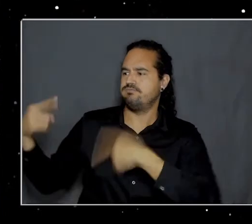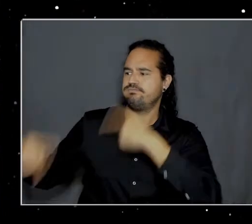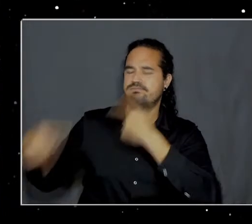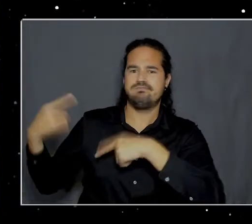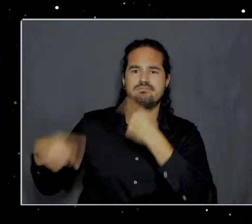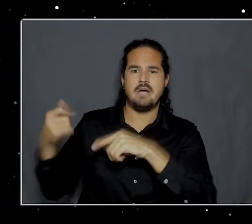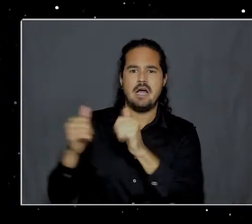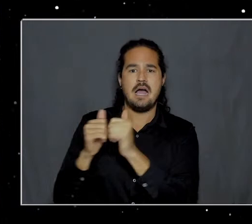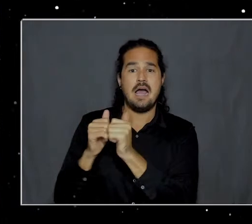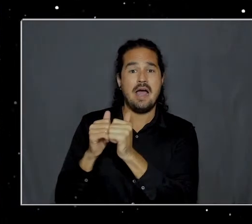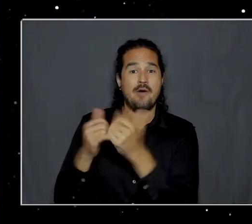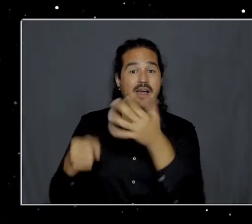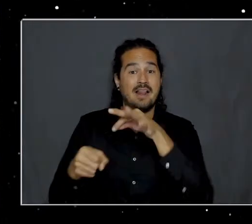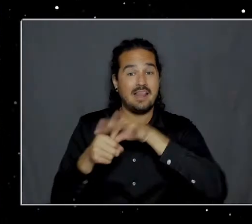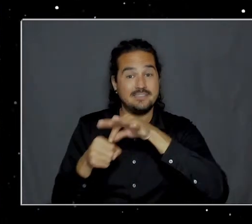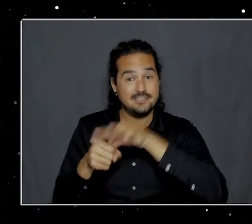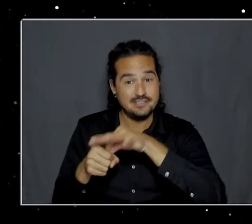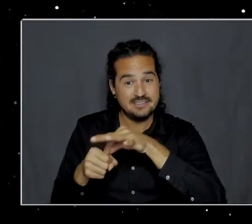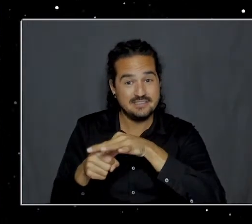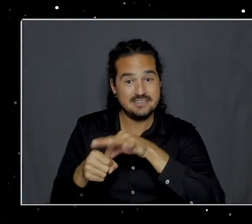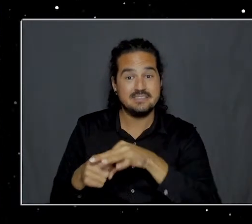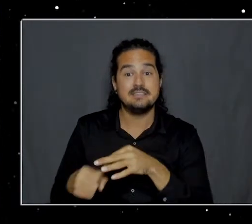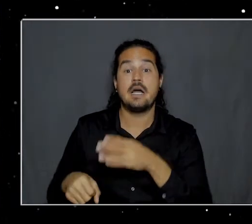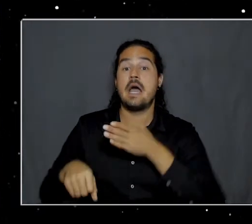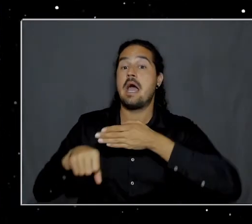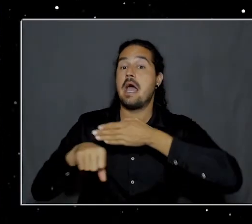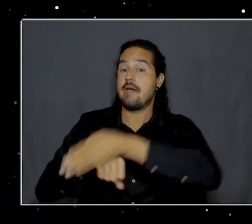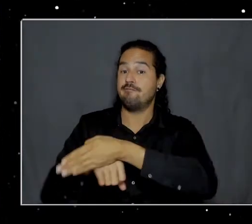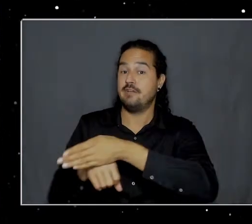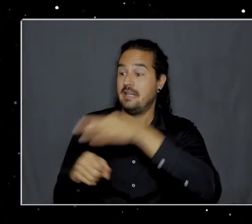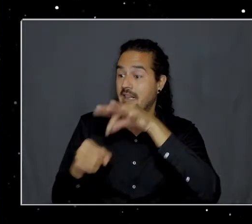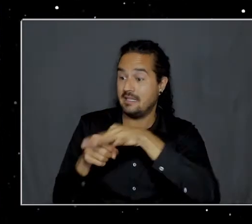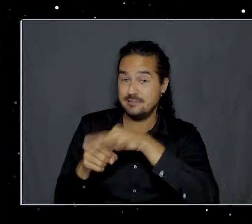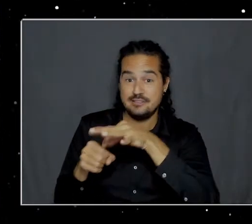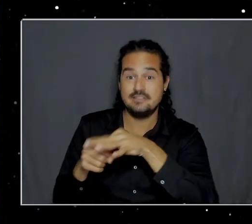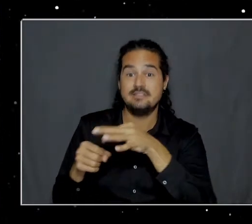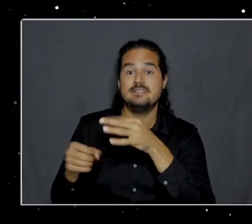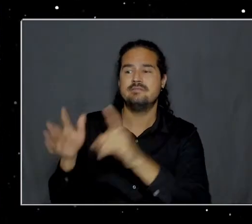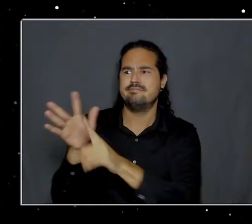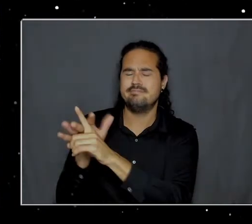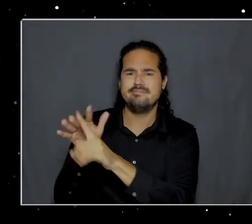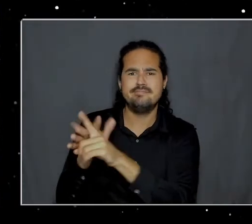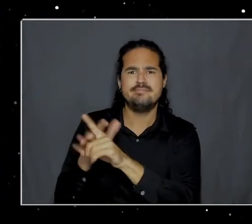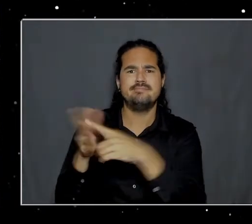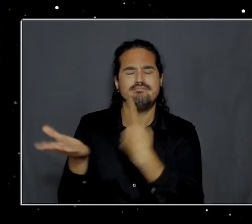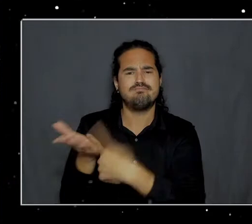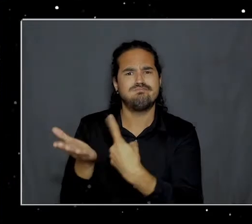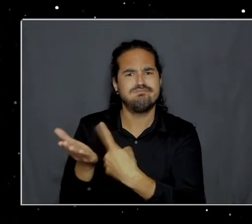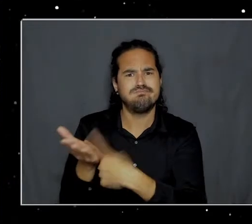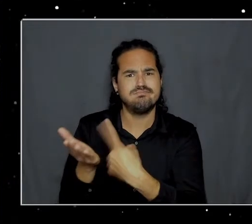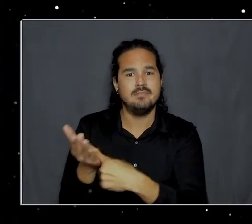THE AFTERMATH OF THAT, WHICH WE'RE STILL LIVING WITH, AS YOU TALK ABOUT VOTING.